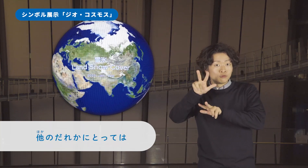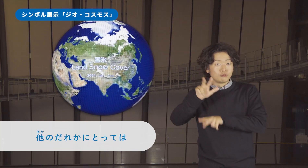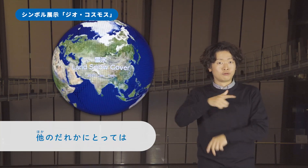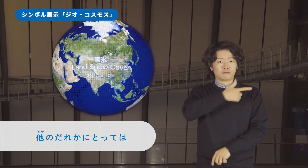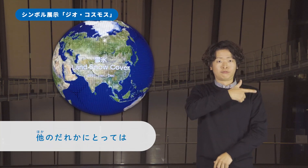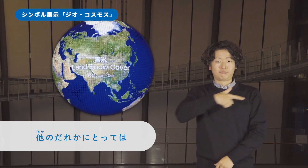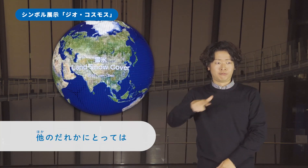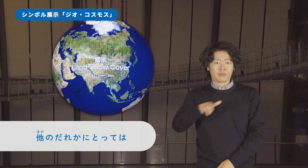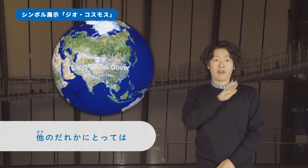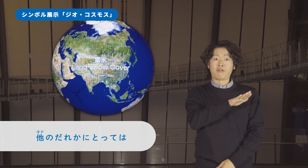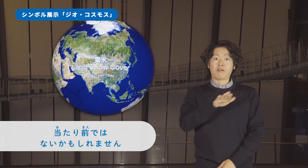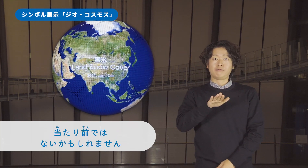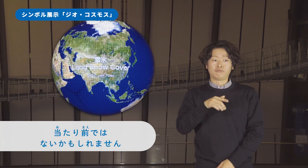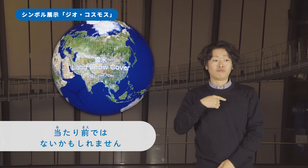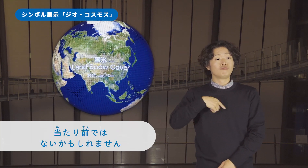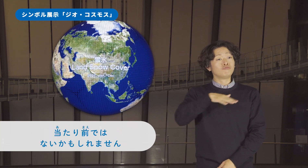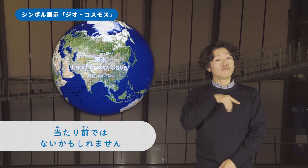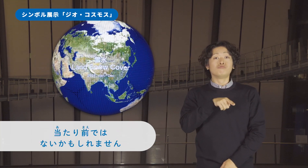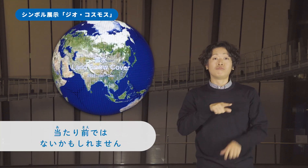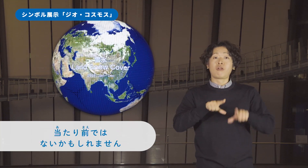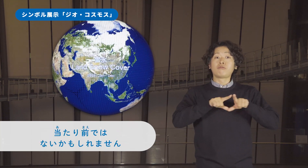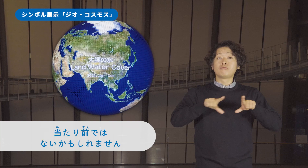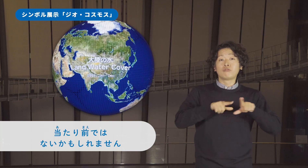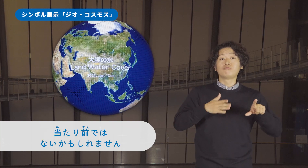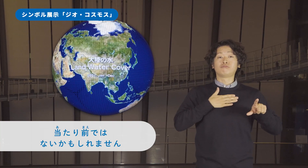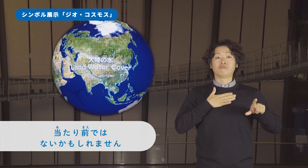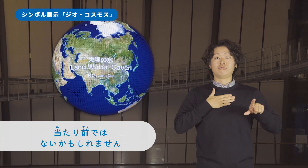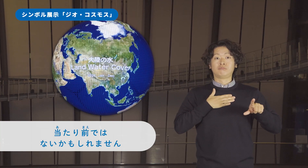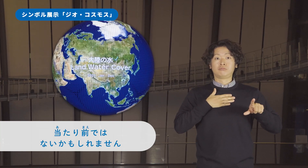The movie tells us we all live together